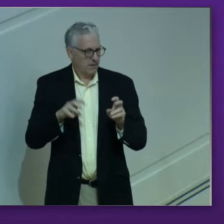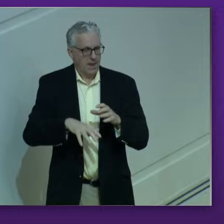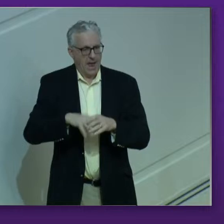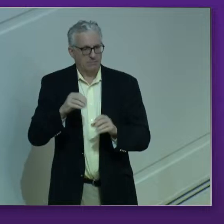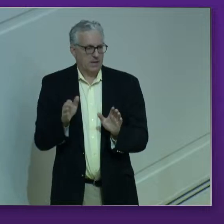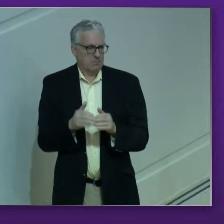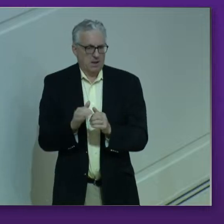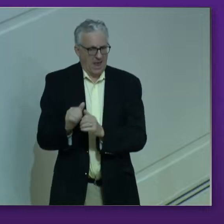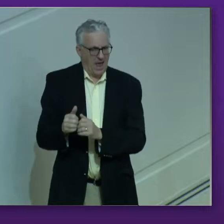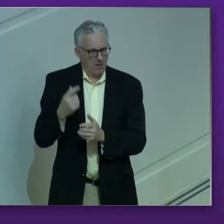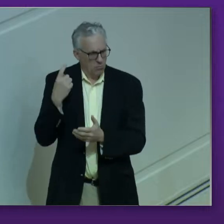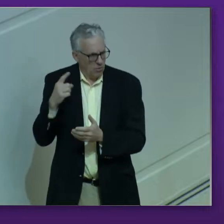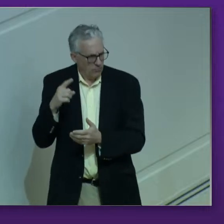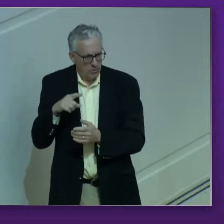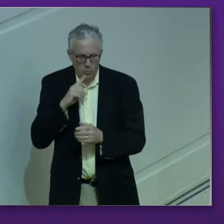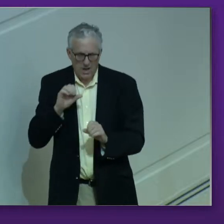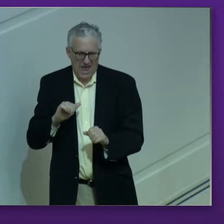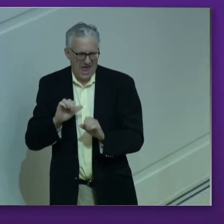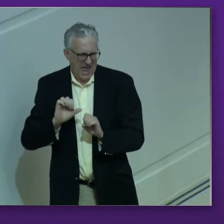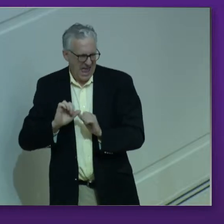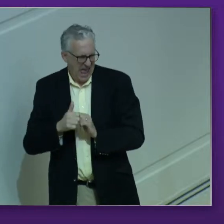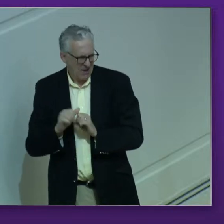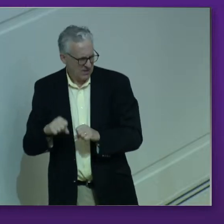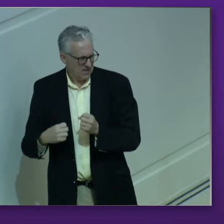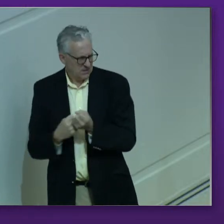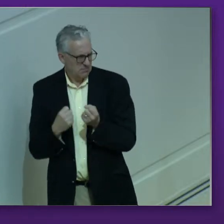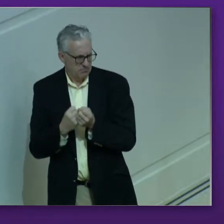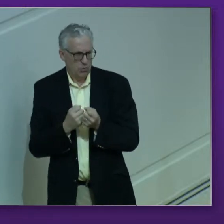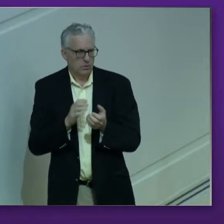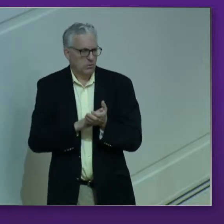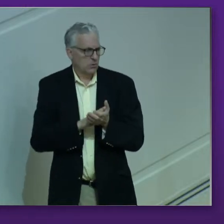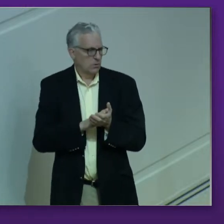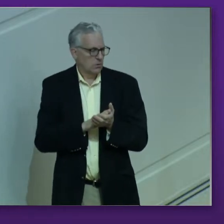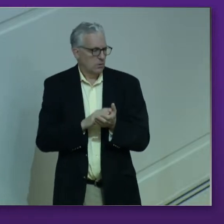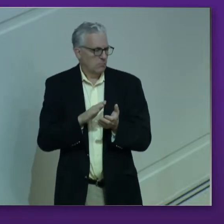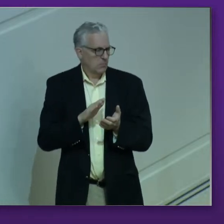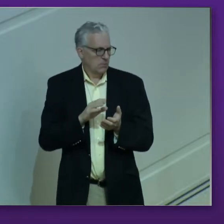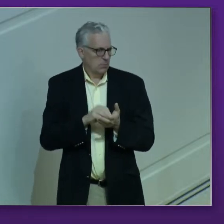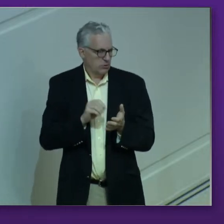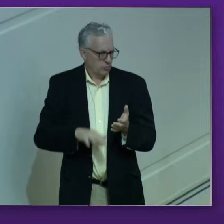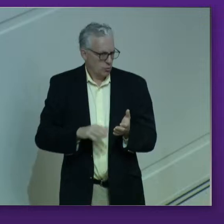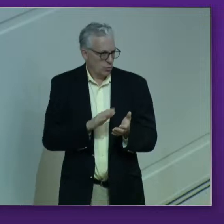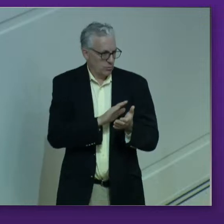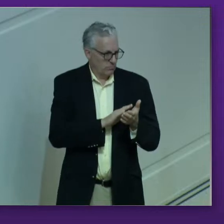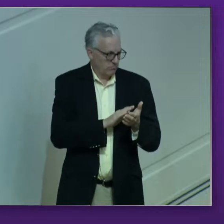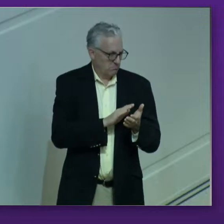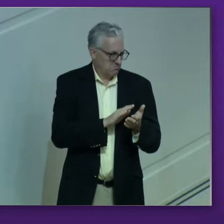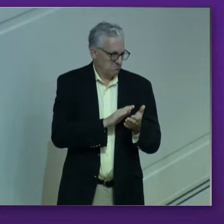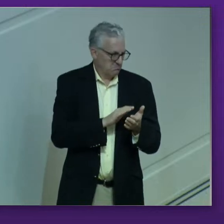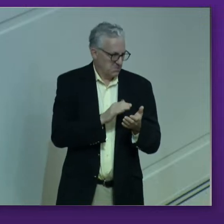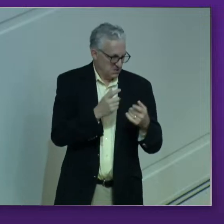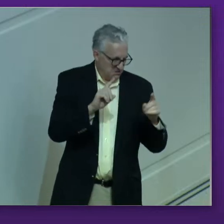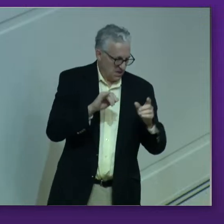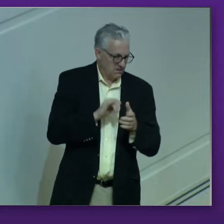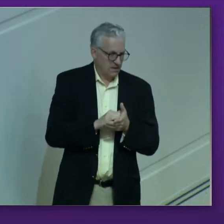THE CHALLENGES OUR TALENTED FACULTY STAFF AND STUDENTS TO THINK CREATIVELY AND OFTEN